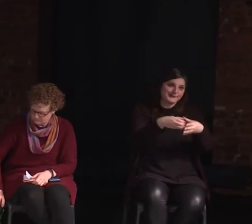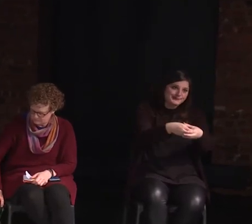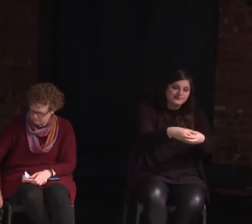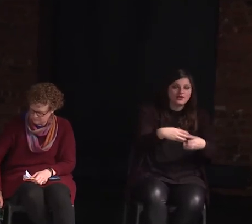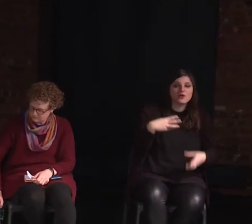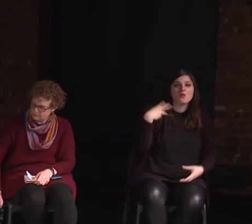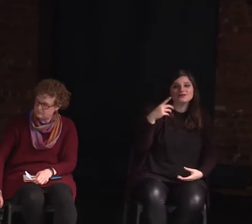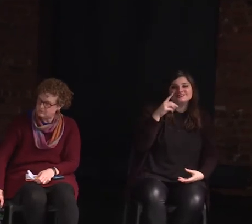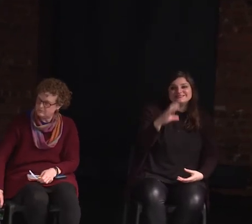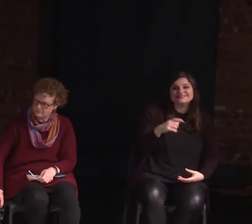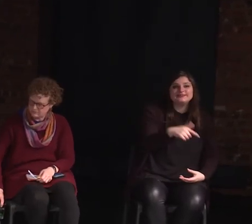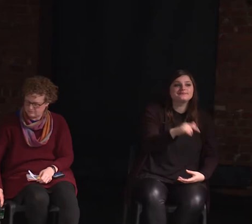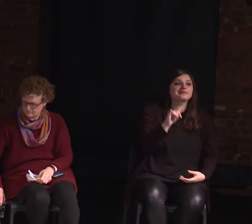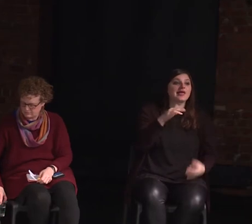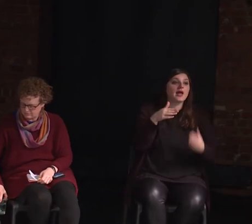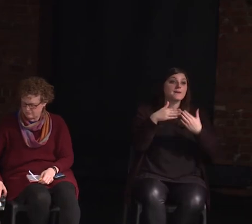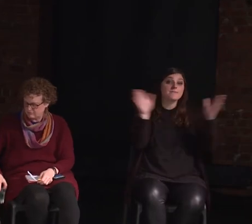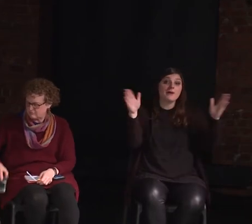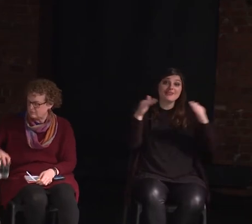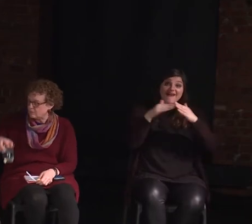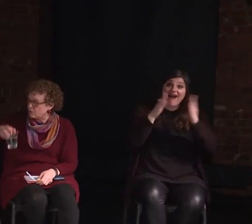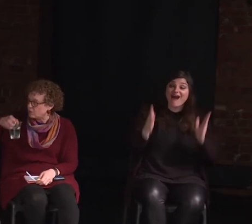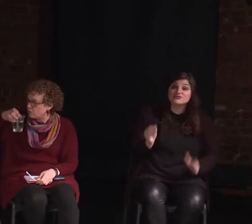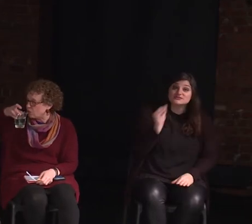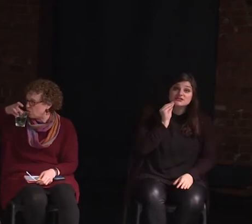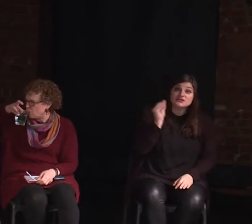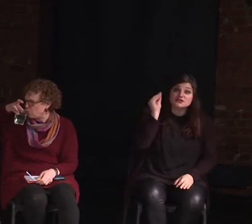or all these other different parts of government that are responding.